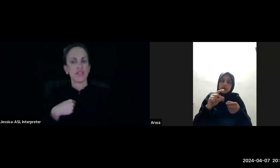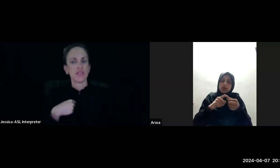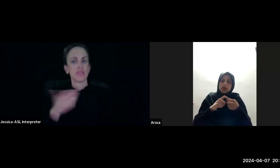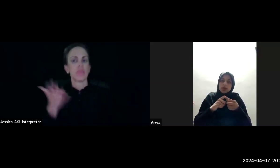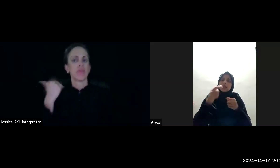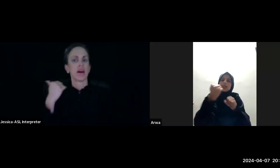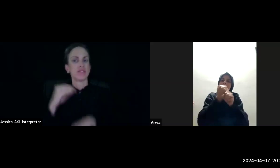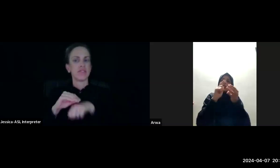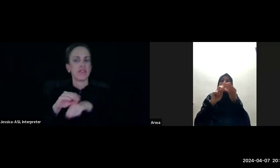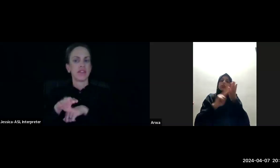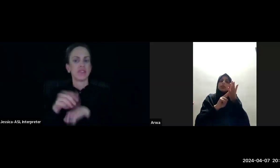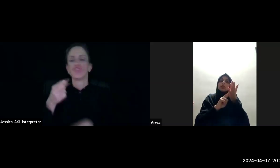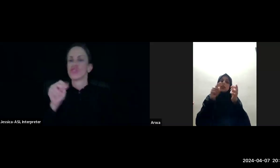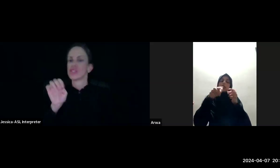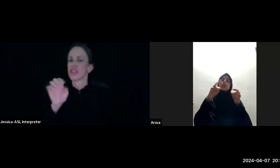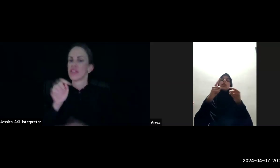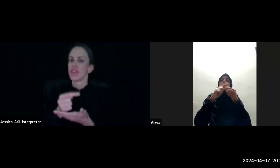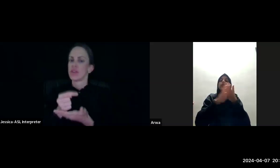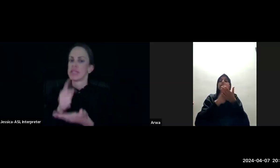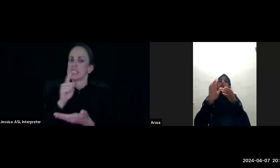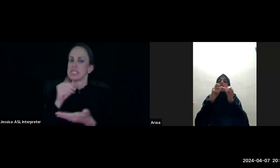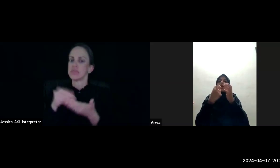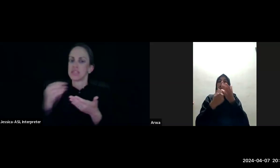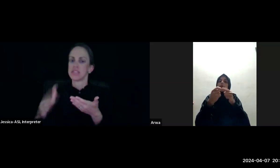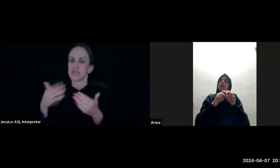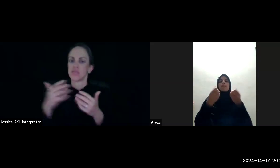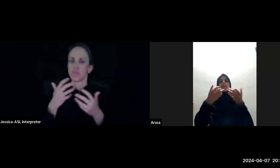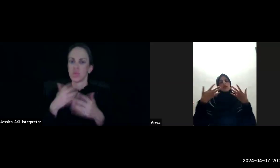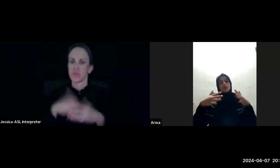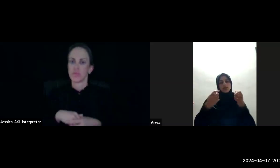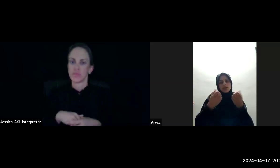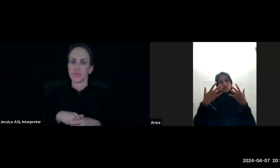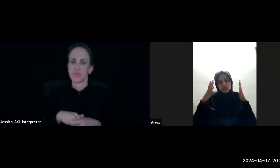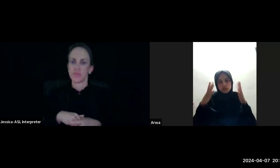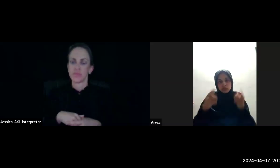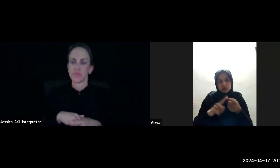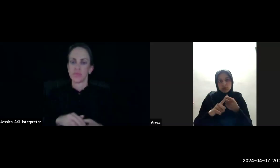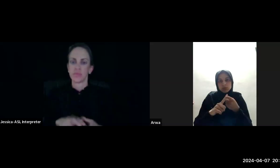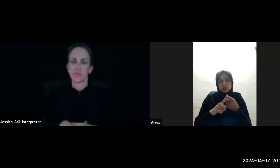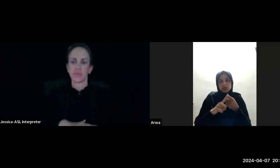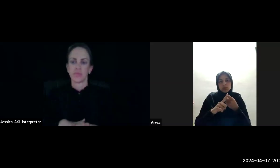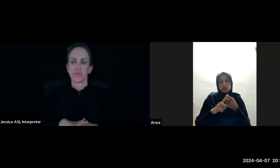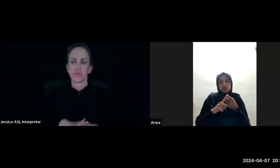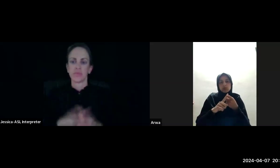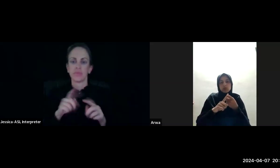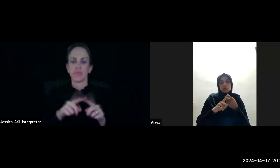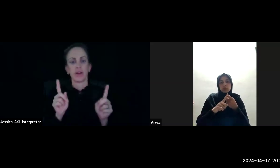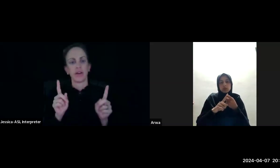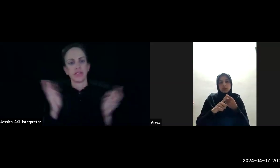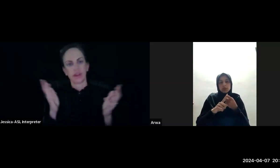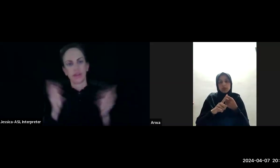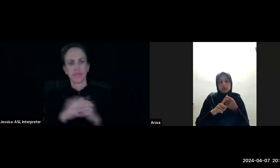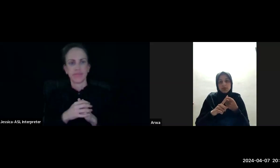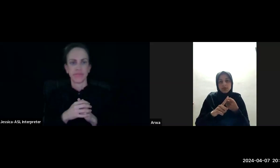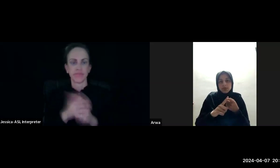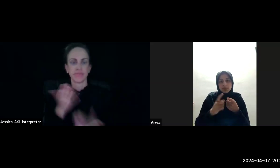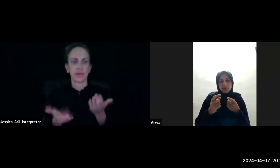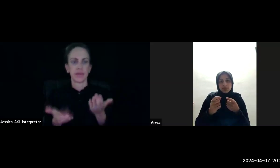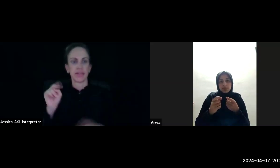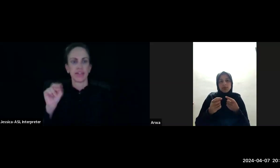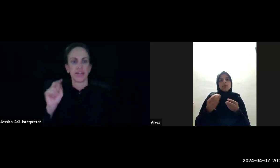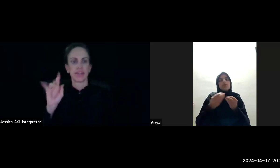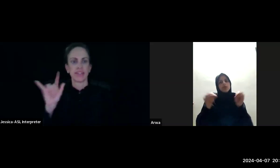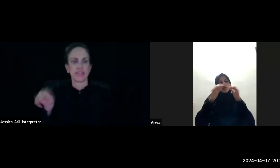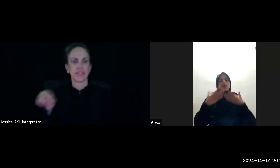is very expensive. unaffordable in fact but um um maybe Nancy can throw better light about it for